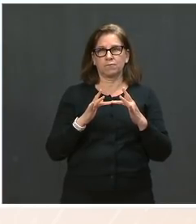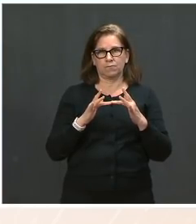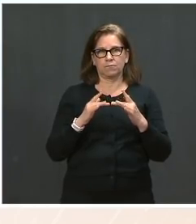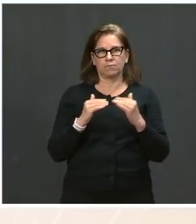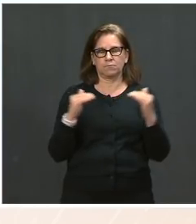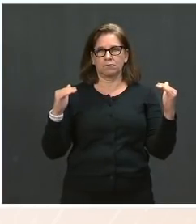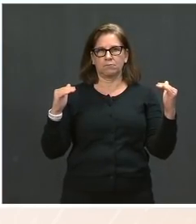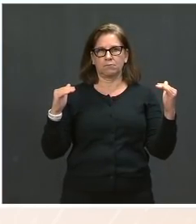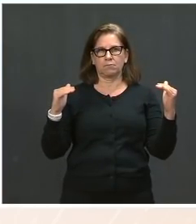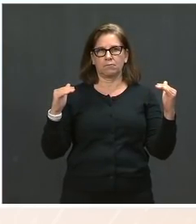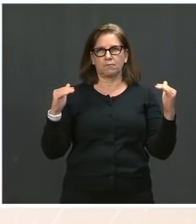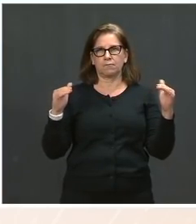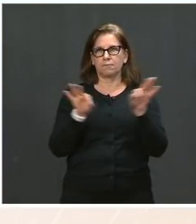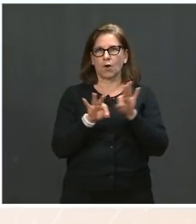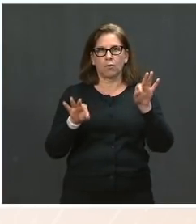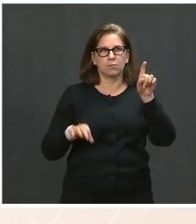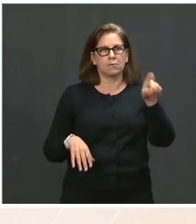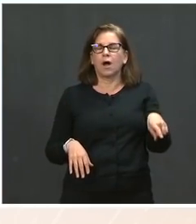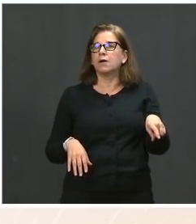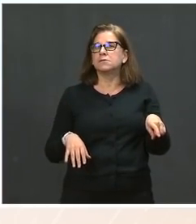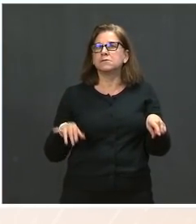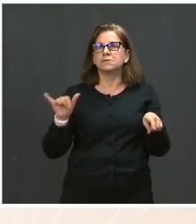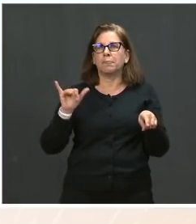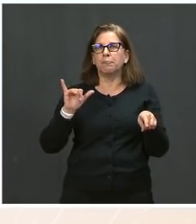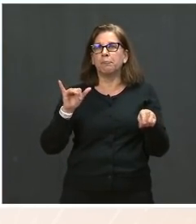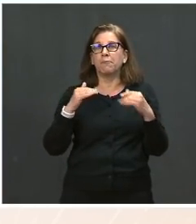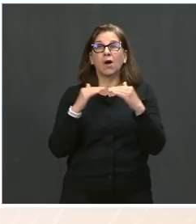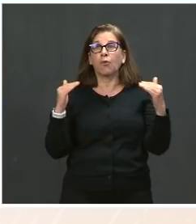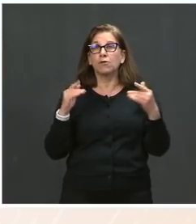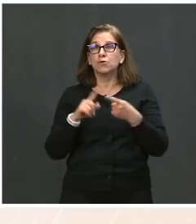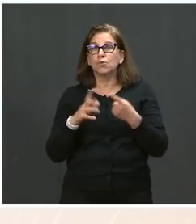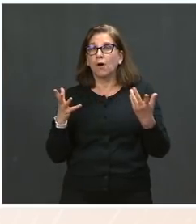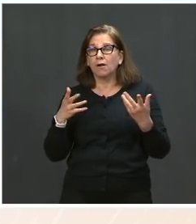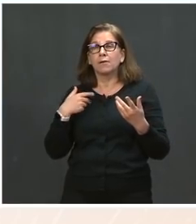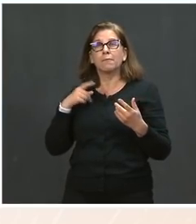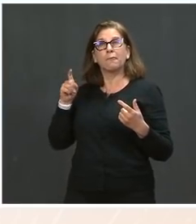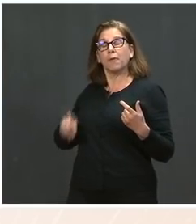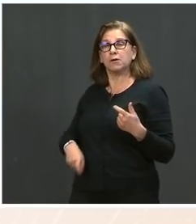I mean, how can we not agree that broadband is infrastructure?